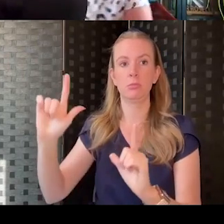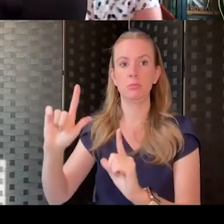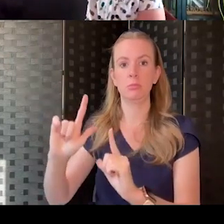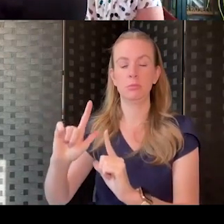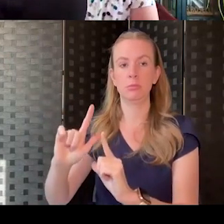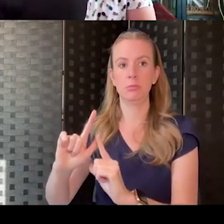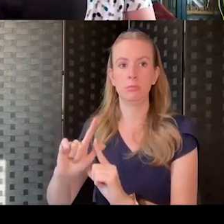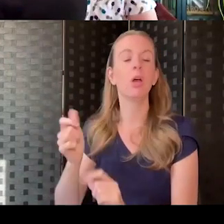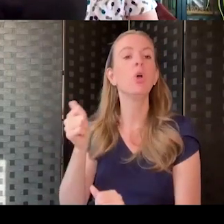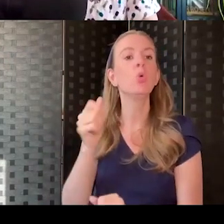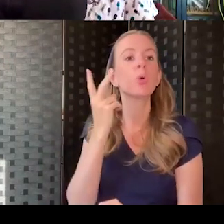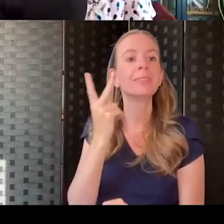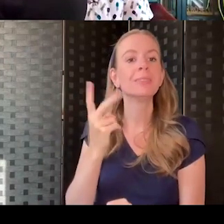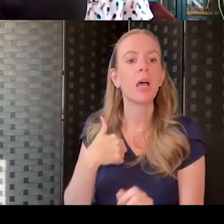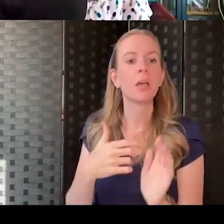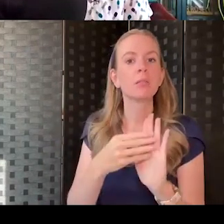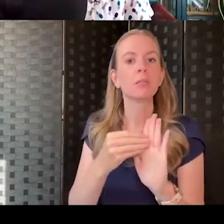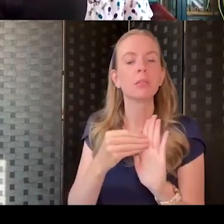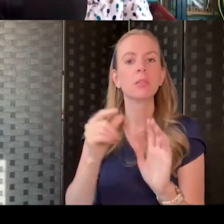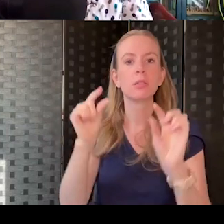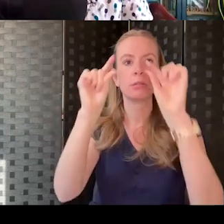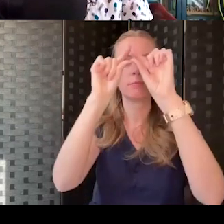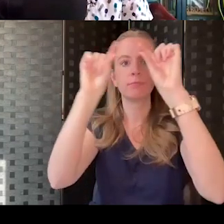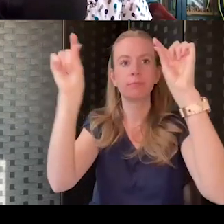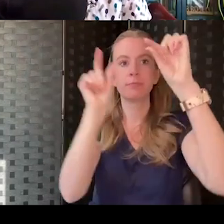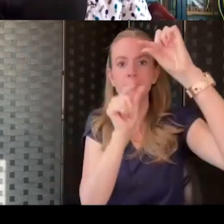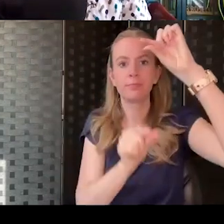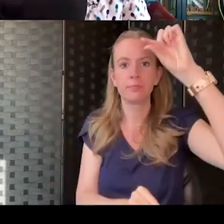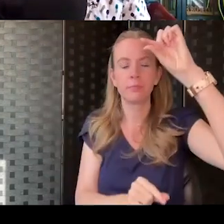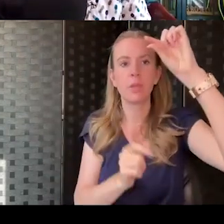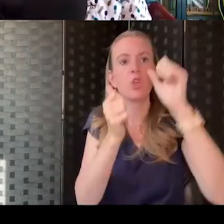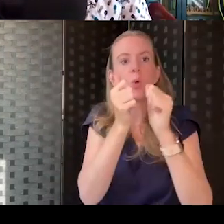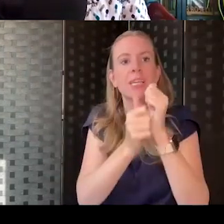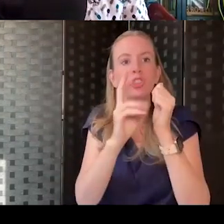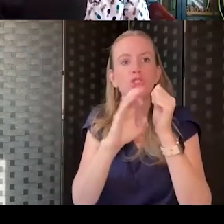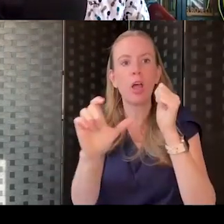can see that I have replicated the column header into each cell but I did it as CSS-generated